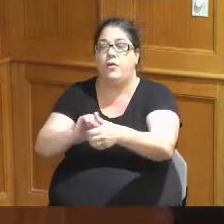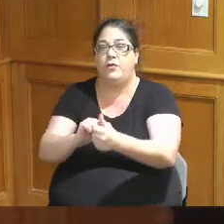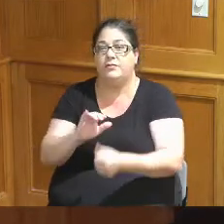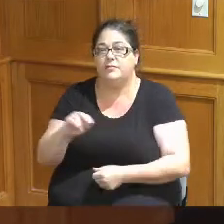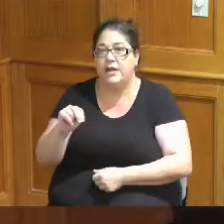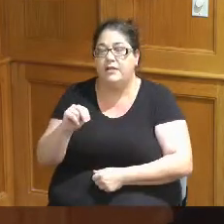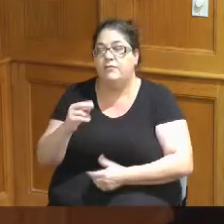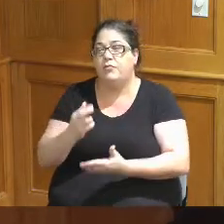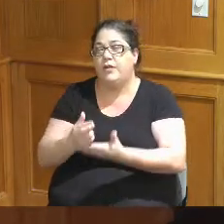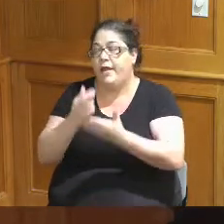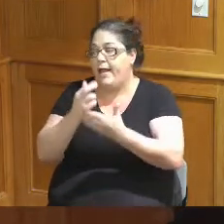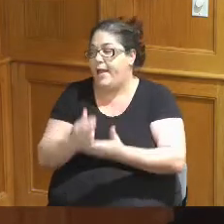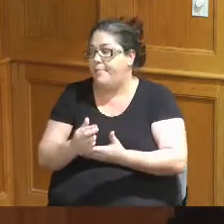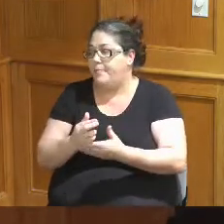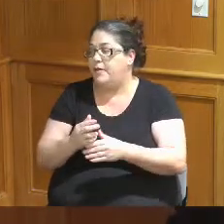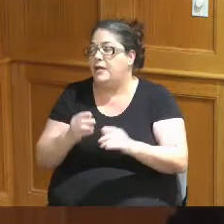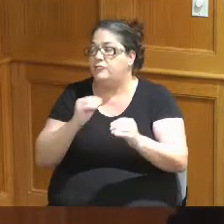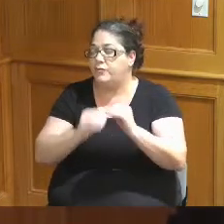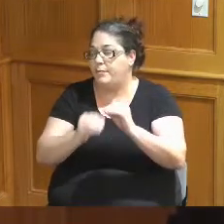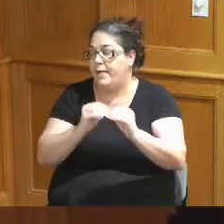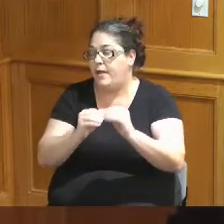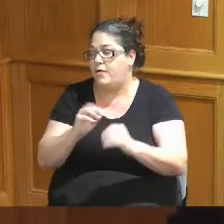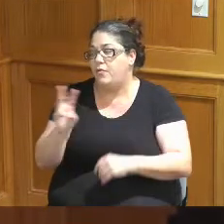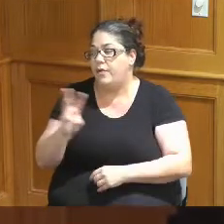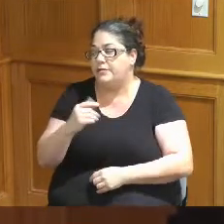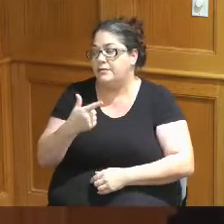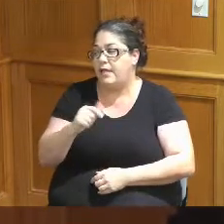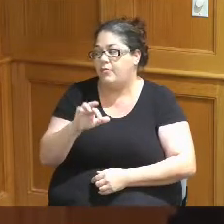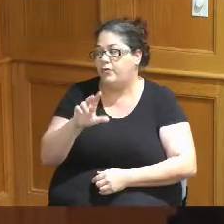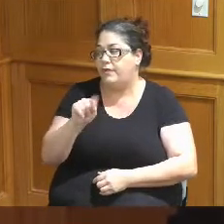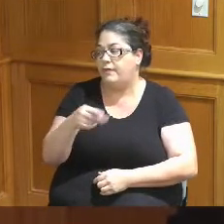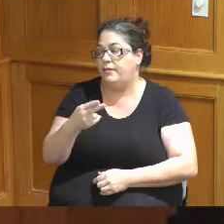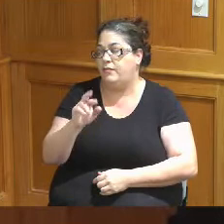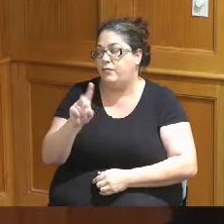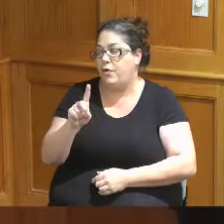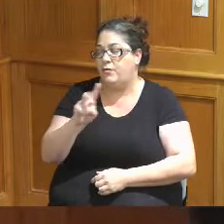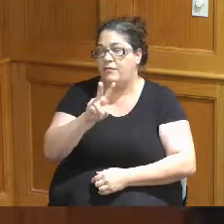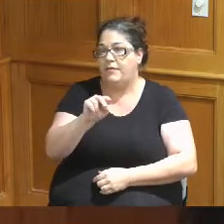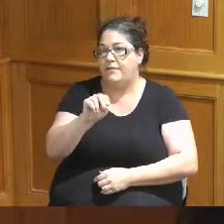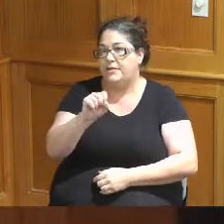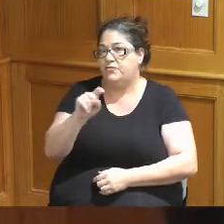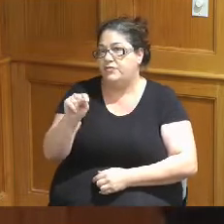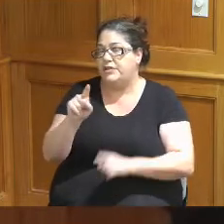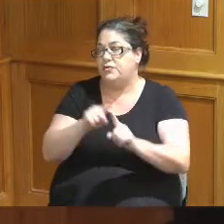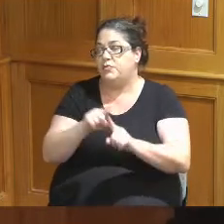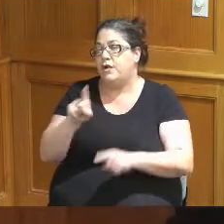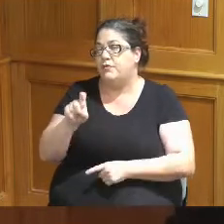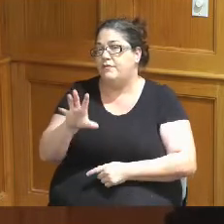rehabilitation of West Galbraith Road from Vine Street to about 150 feet west of Ridgeview Drive